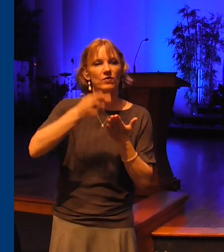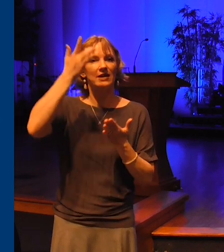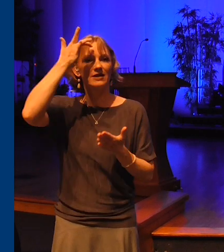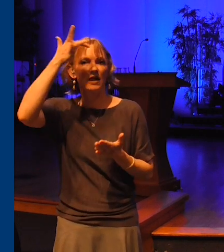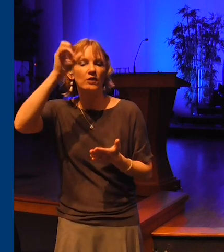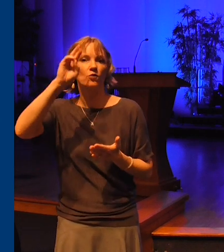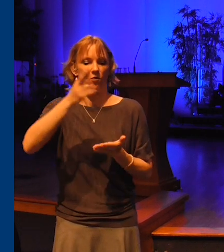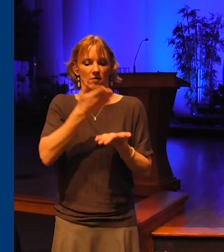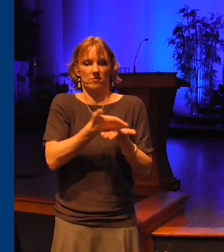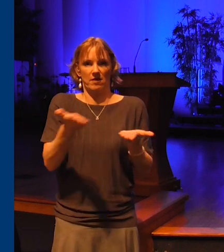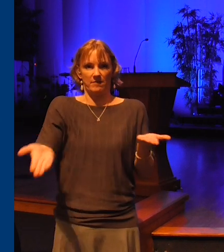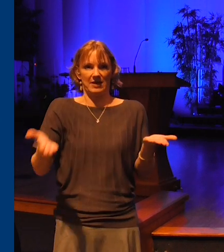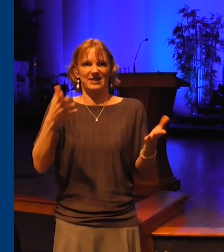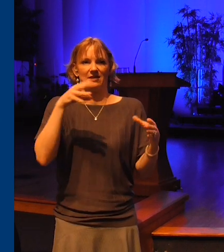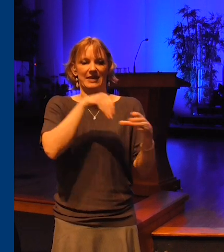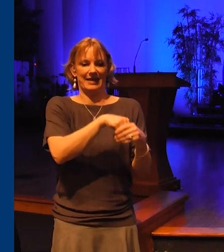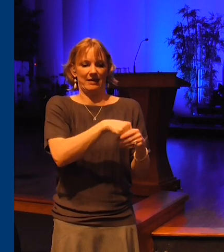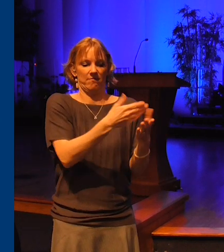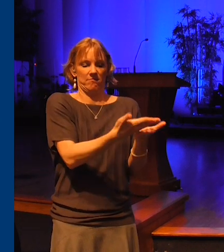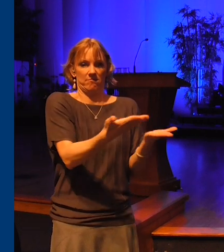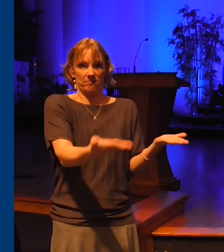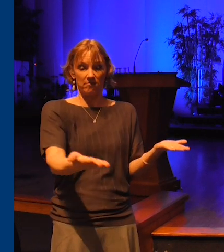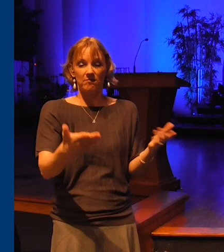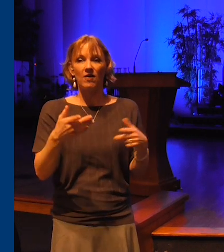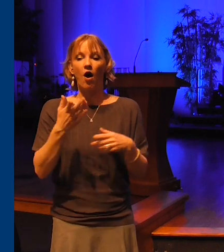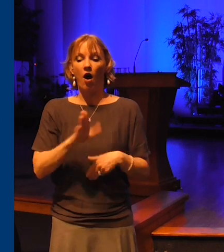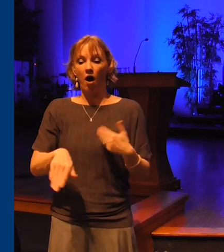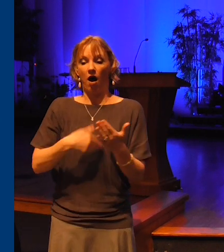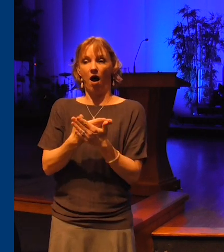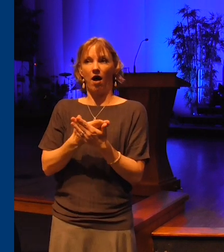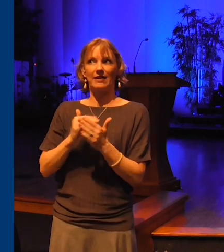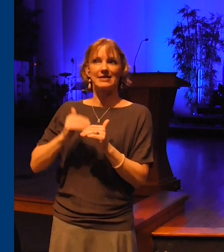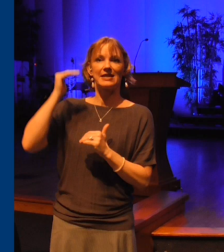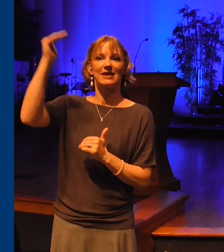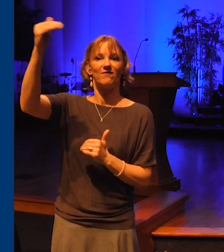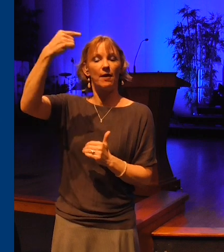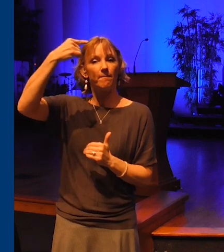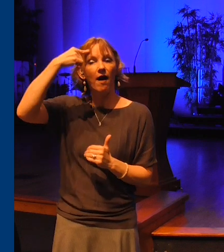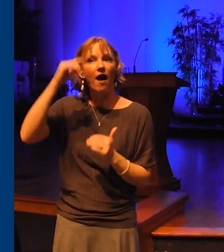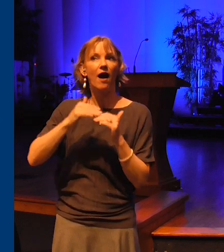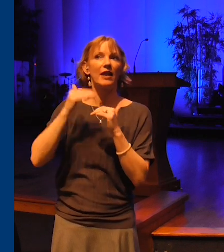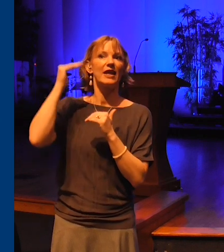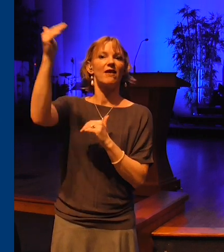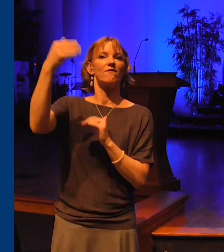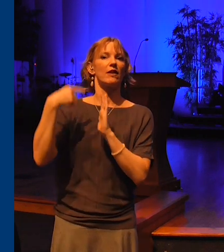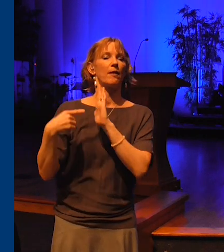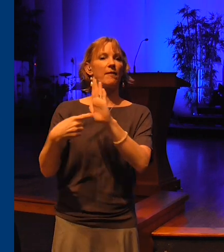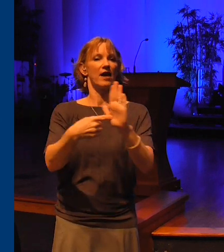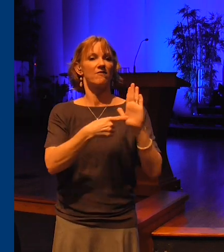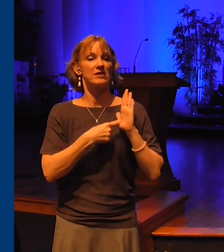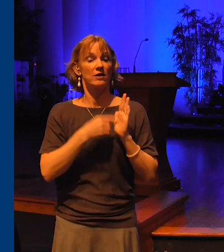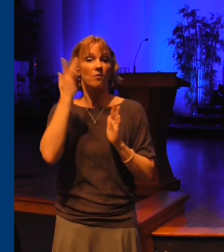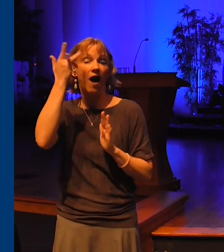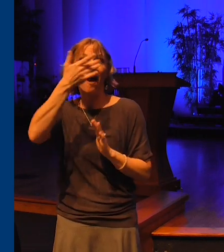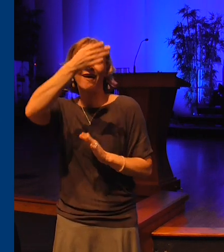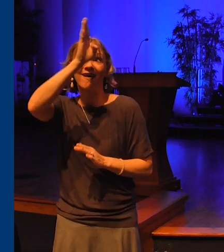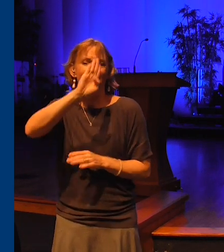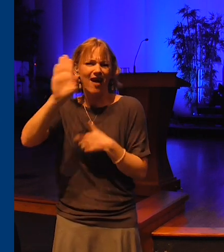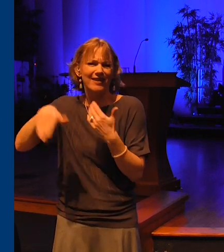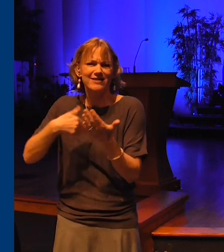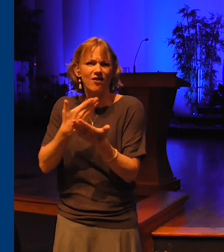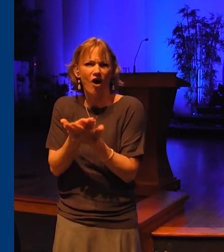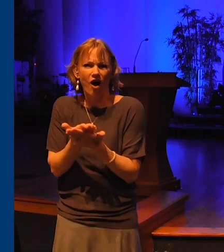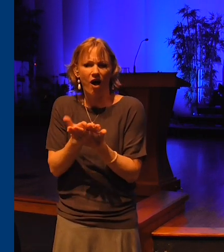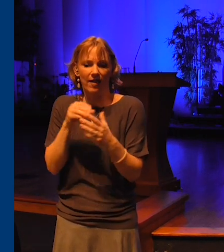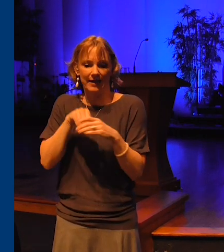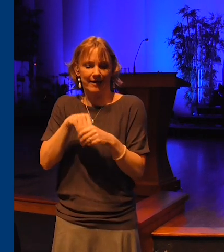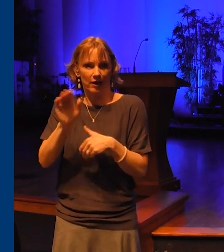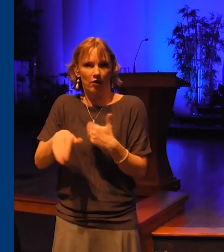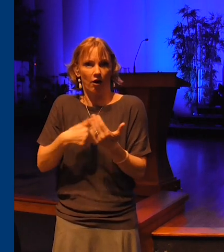in matter all is infinite mind and its infinite manifestation for God is all in all spirit is a